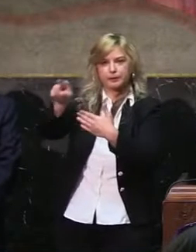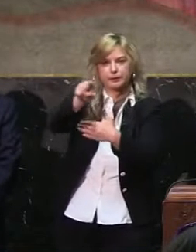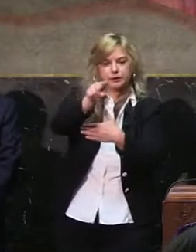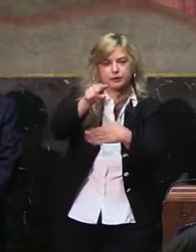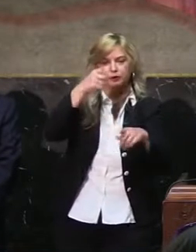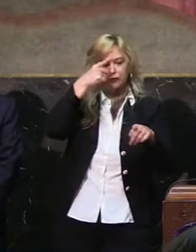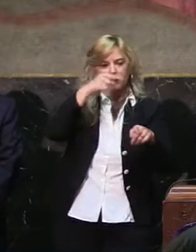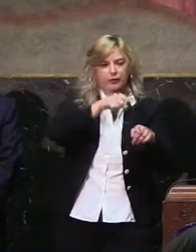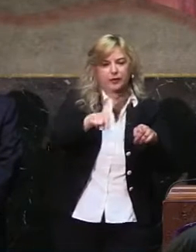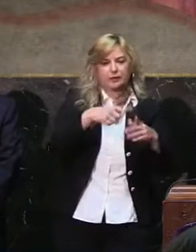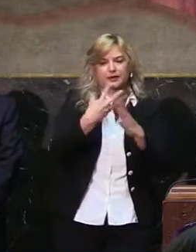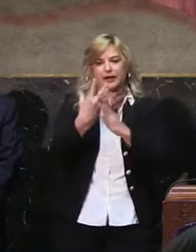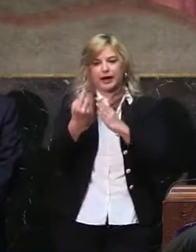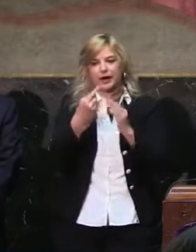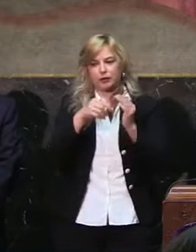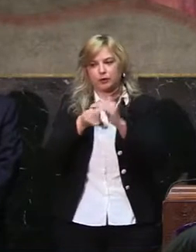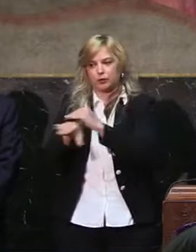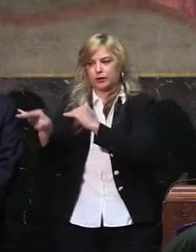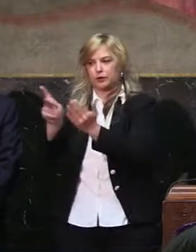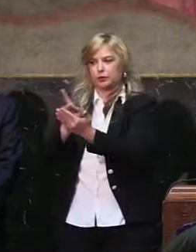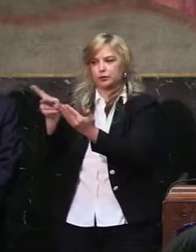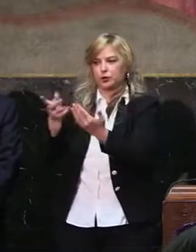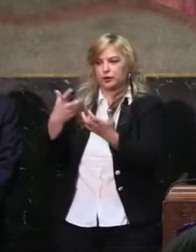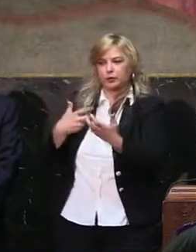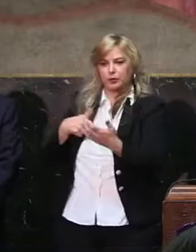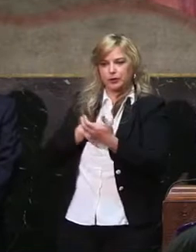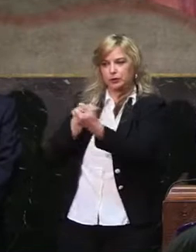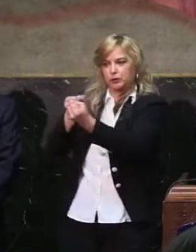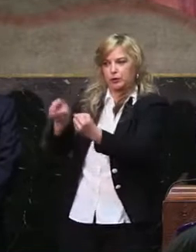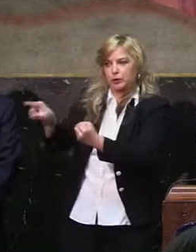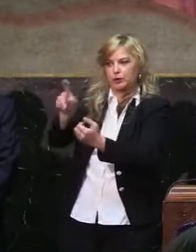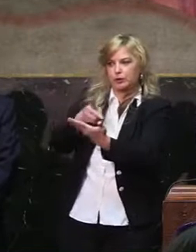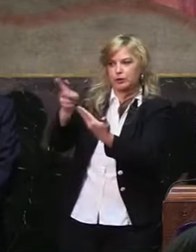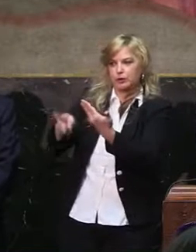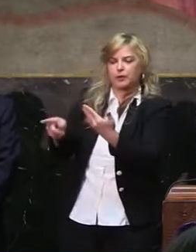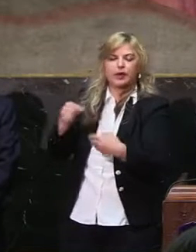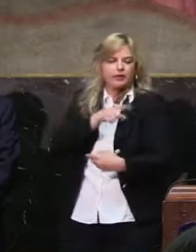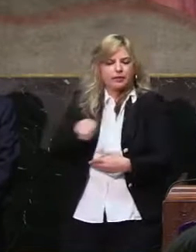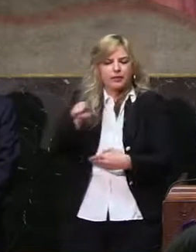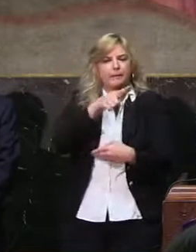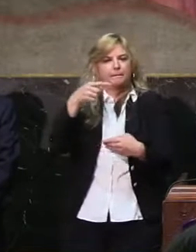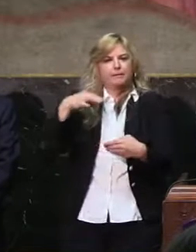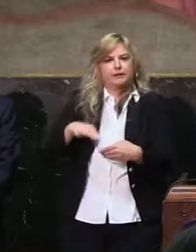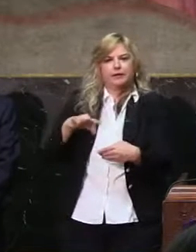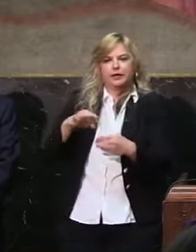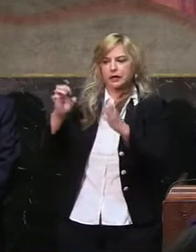successful they all benefit whether it's from education skills training with